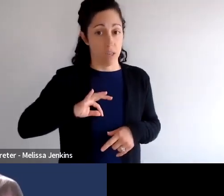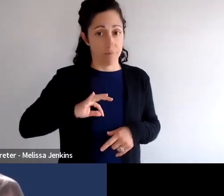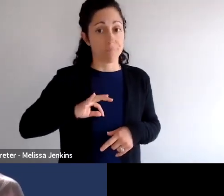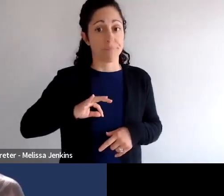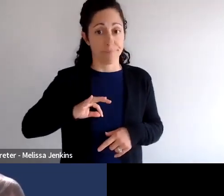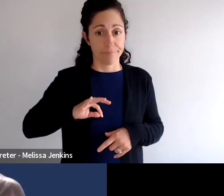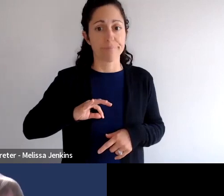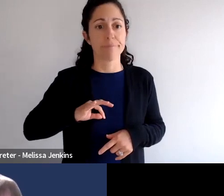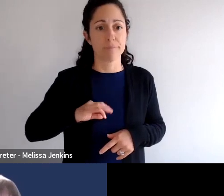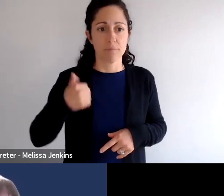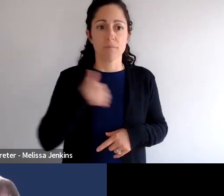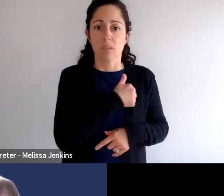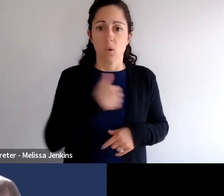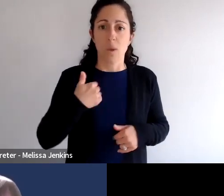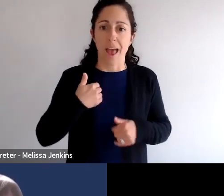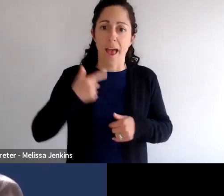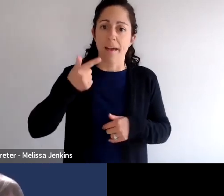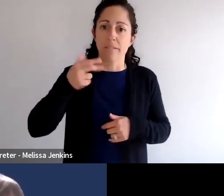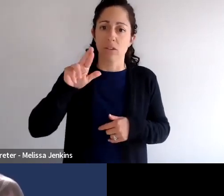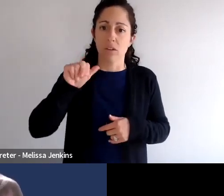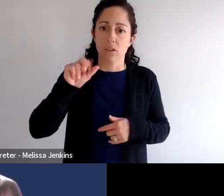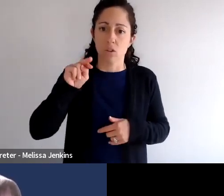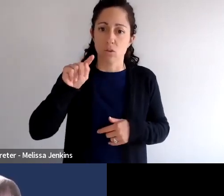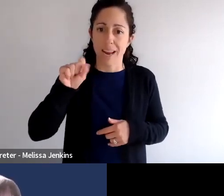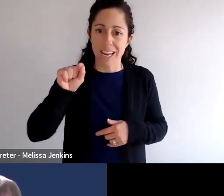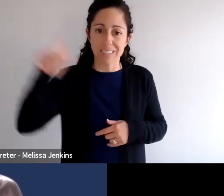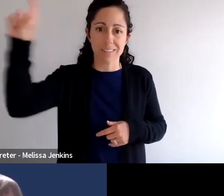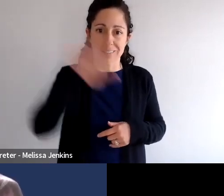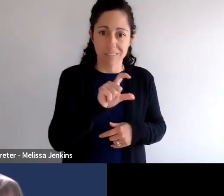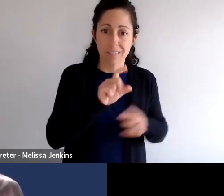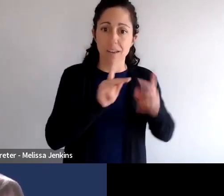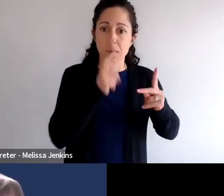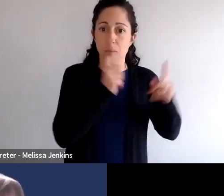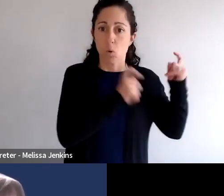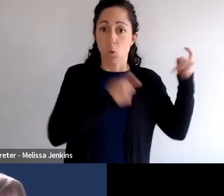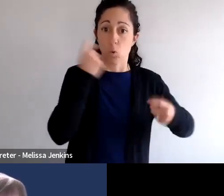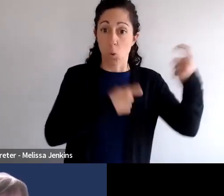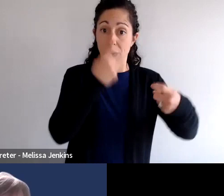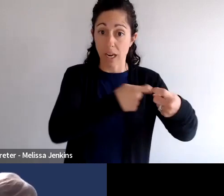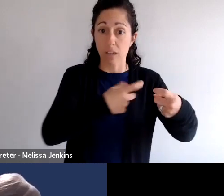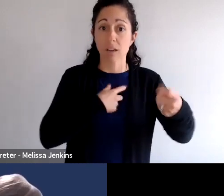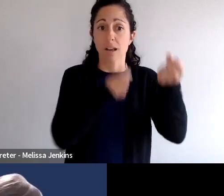are funded by grants, philanthropic donations and sponsorships from large pharmaceutical